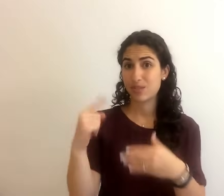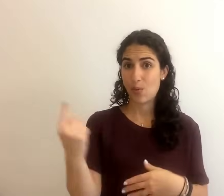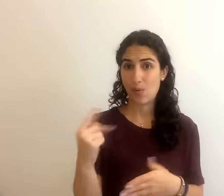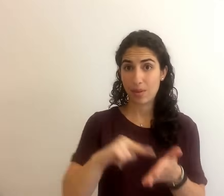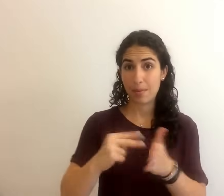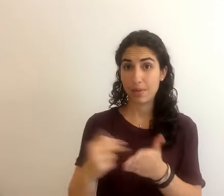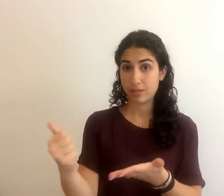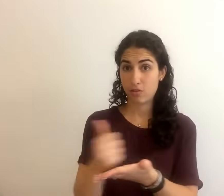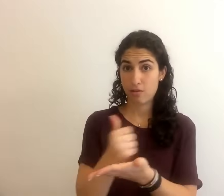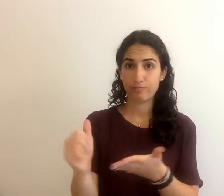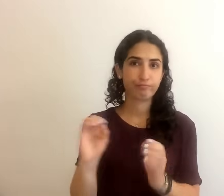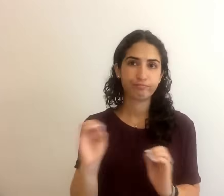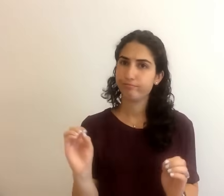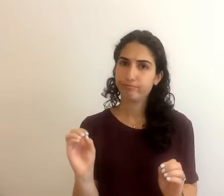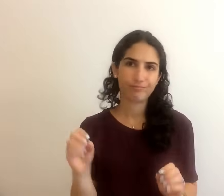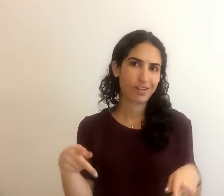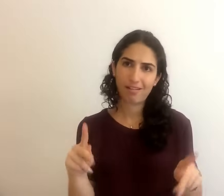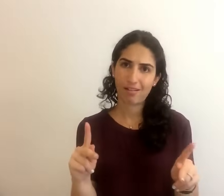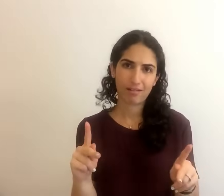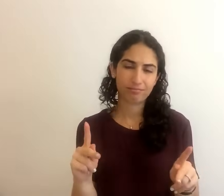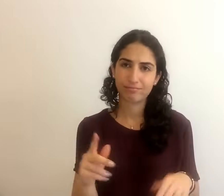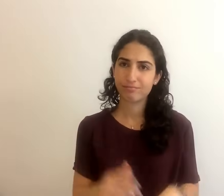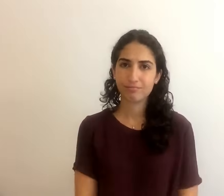cash only, meaning credit's not allowed here.